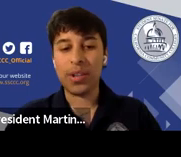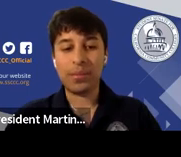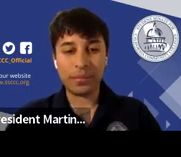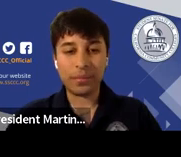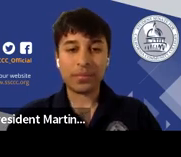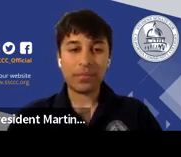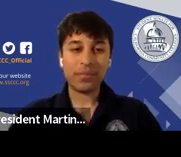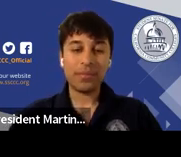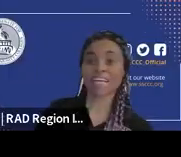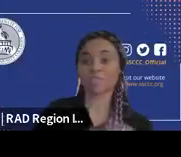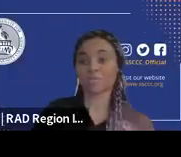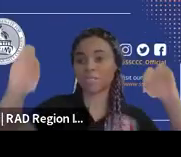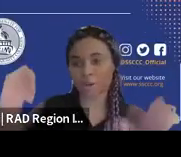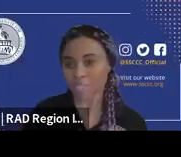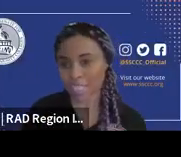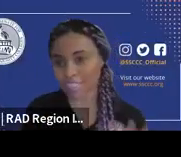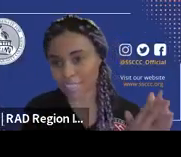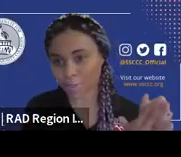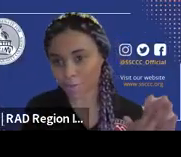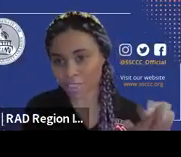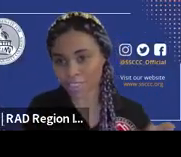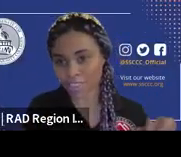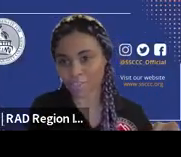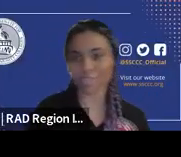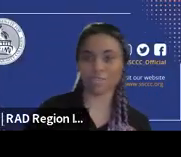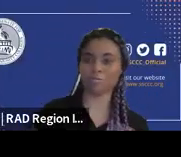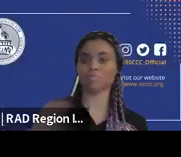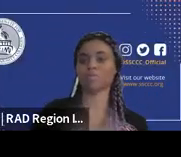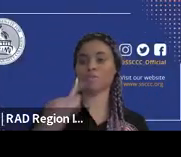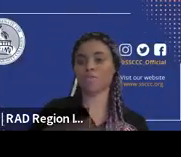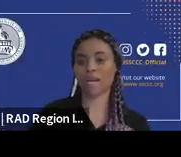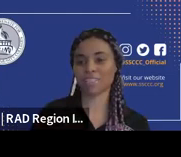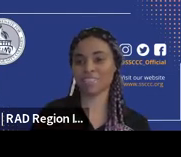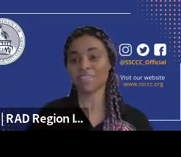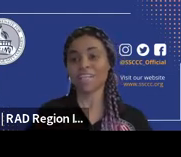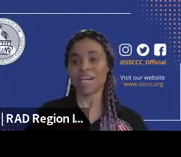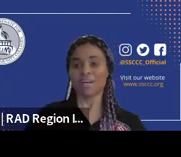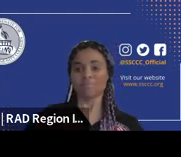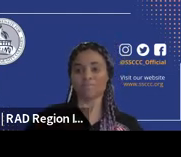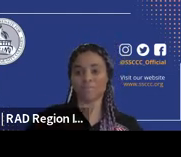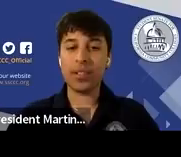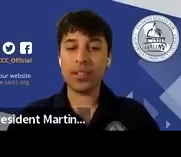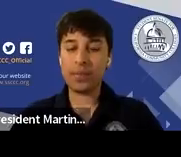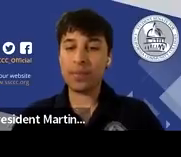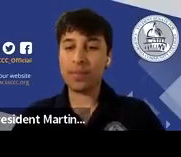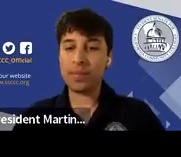Thank you. And Vice President Marco, can I say one quick thing and close, or you know, for the panelists? Yeah, of course.